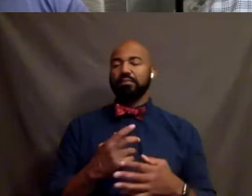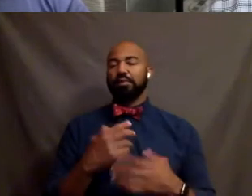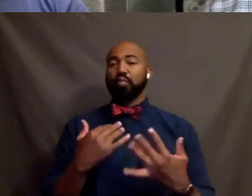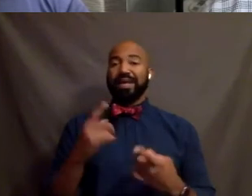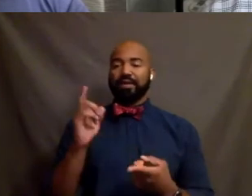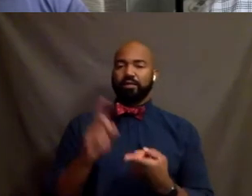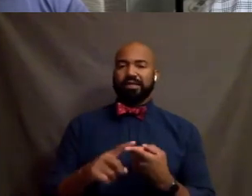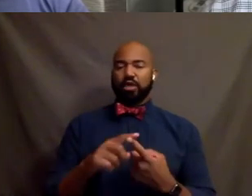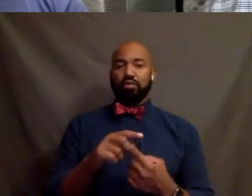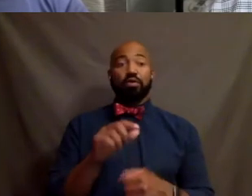where they have a very